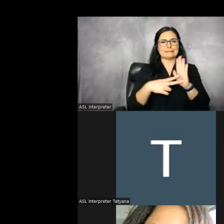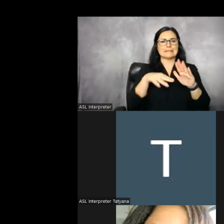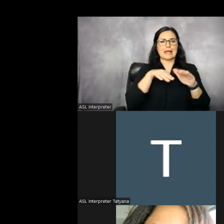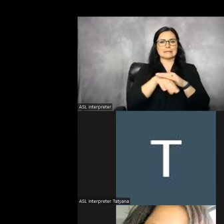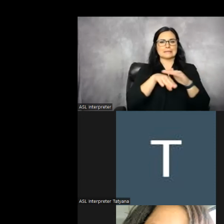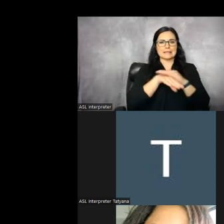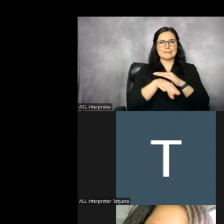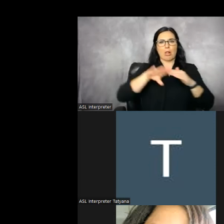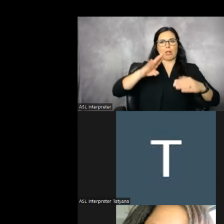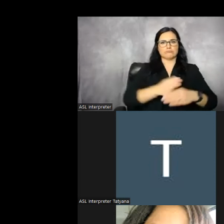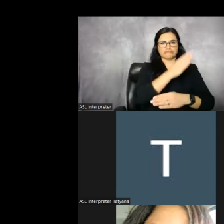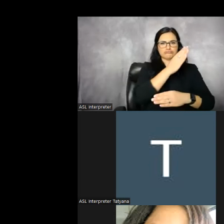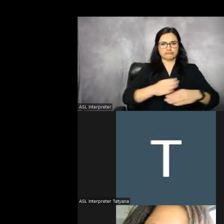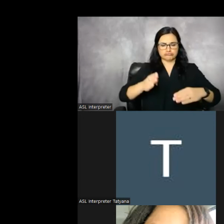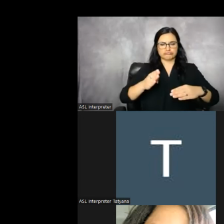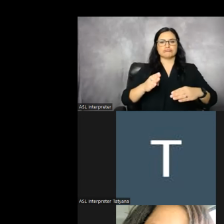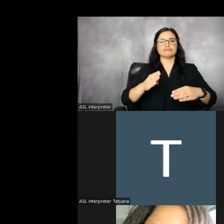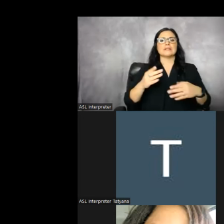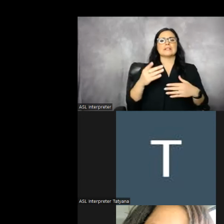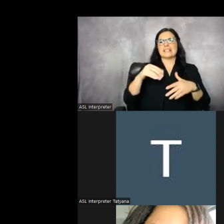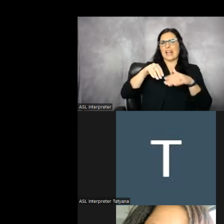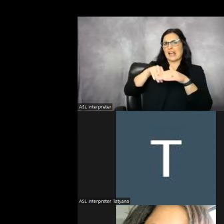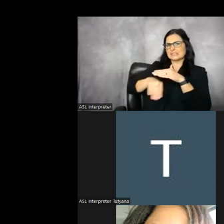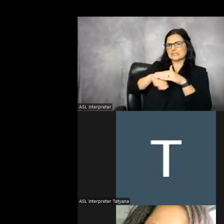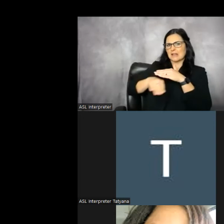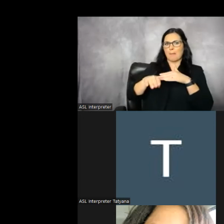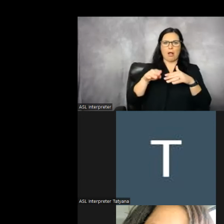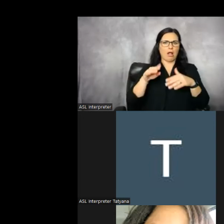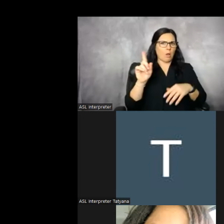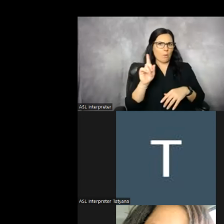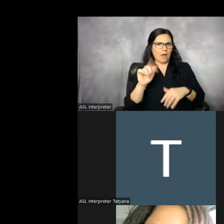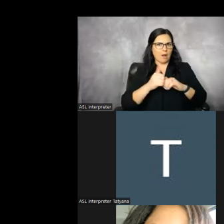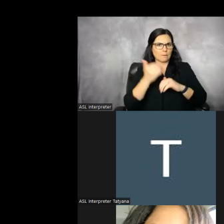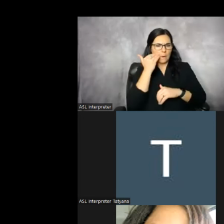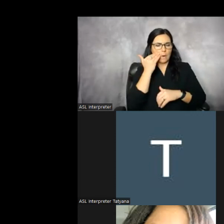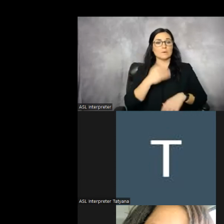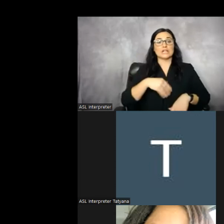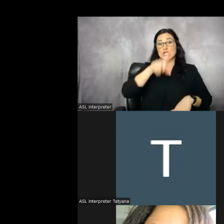And it ranges anywhere from what I call, again, the unicorn. And that is technologies